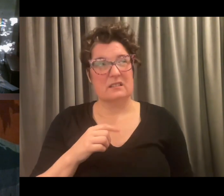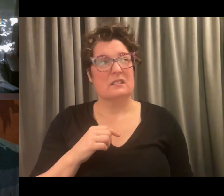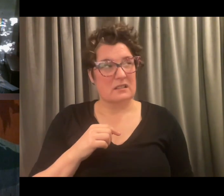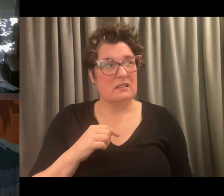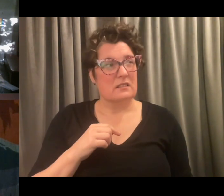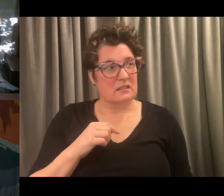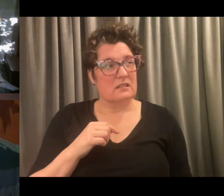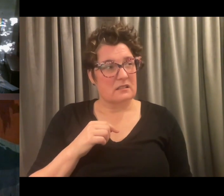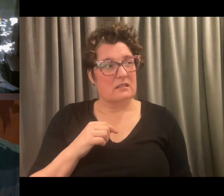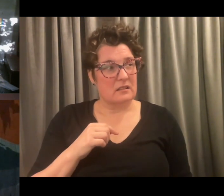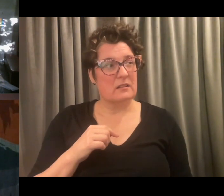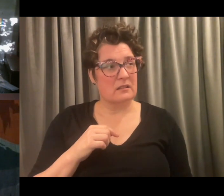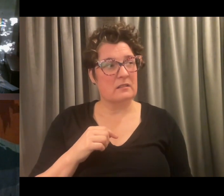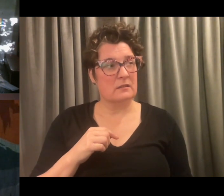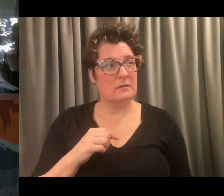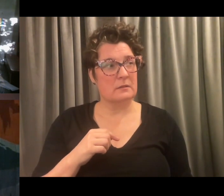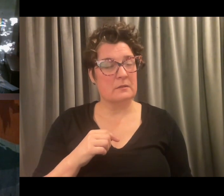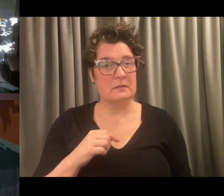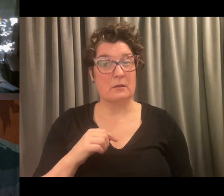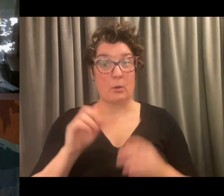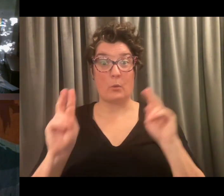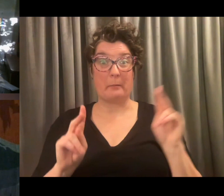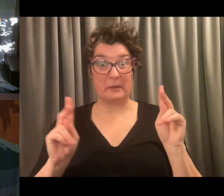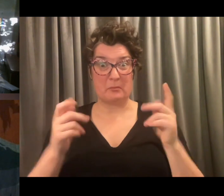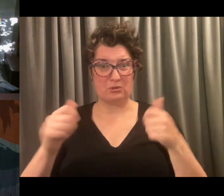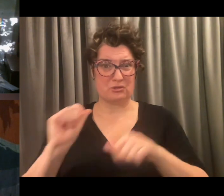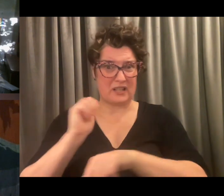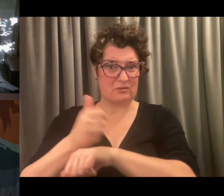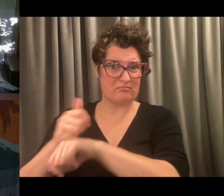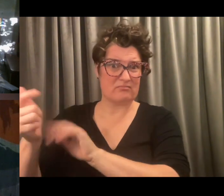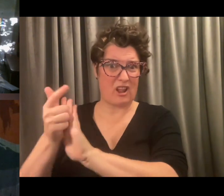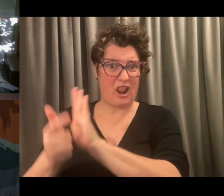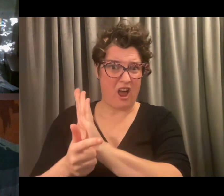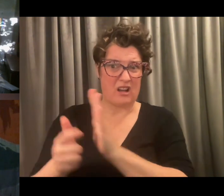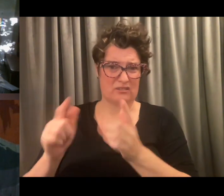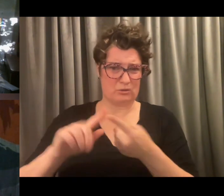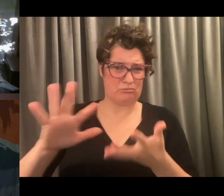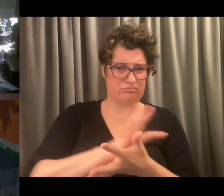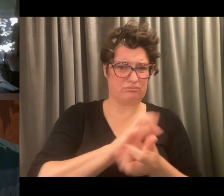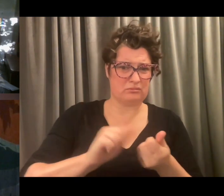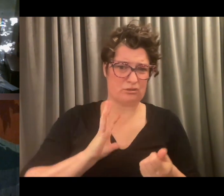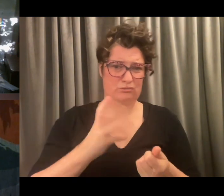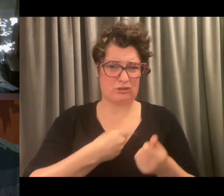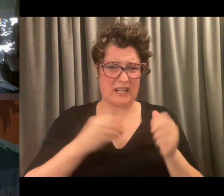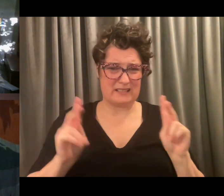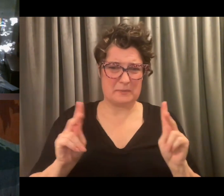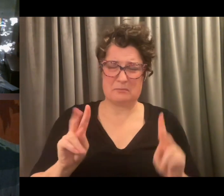to legislate trans lives out of existence. Nomy: Mm-hmm. Never: You know, and we're here like, turned against each other. Nomy: Mm.